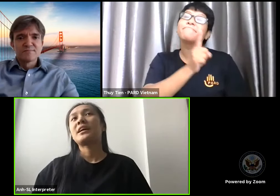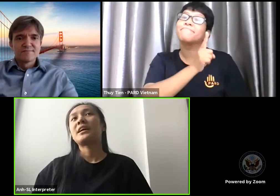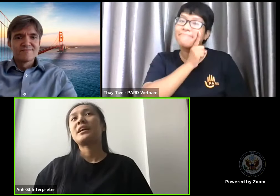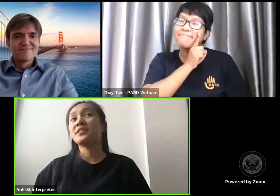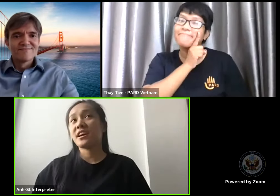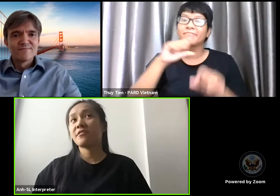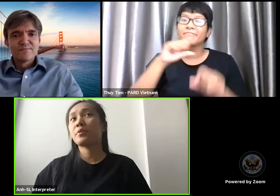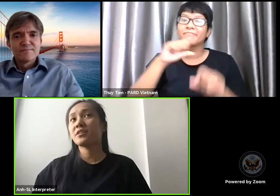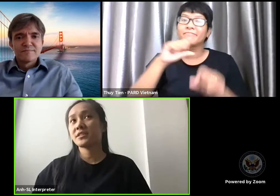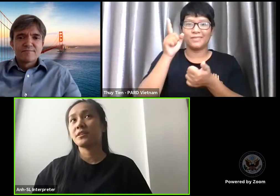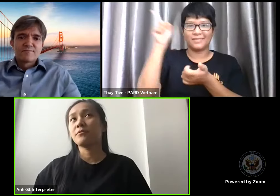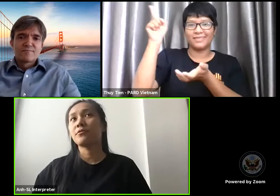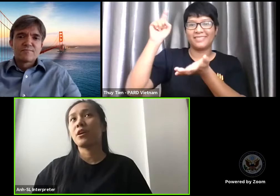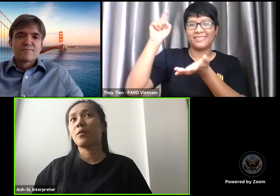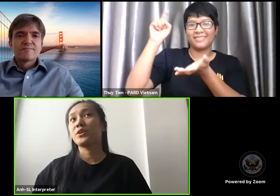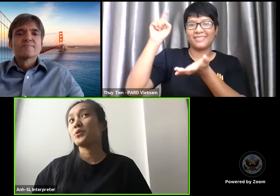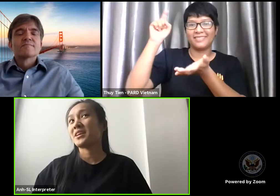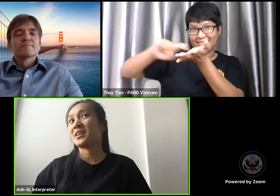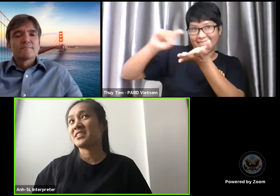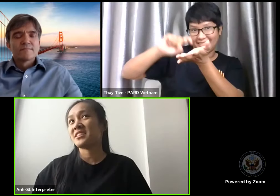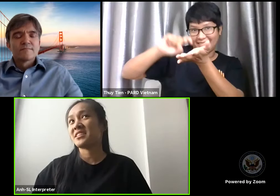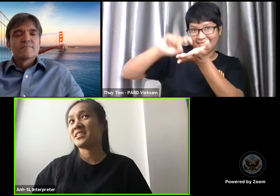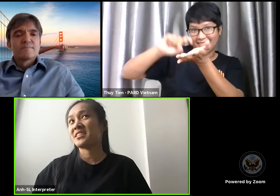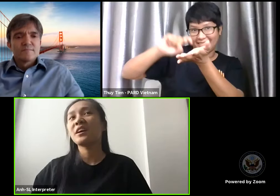and he's a deaf person from the United States.